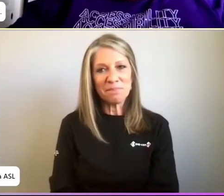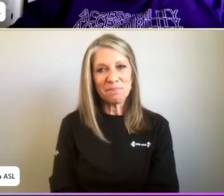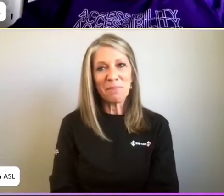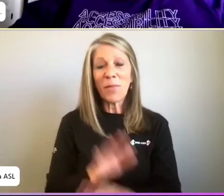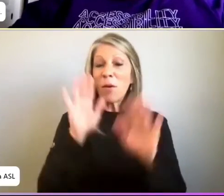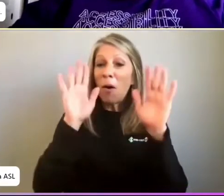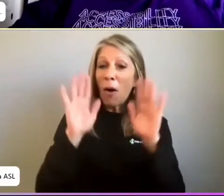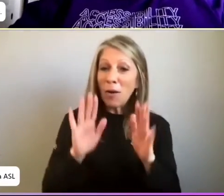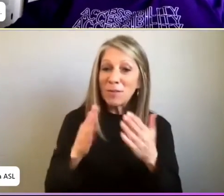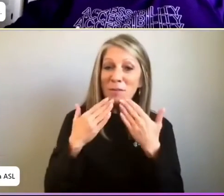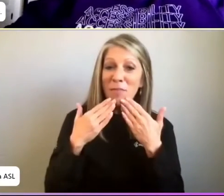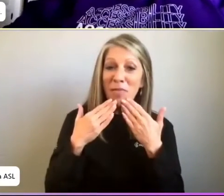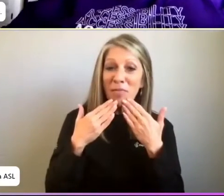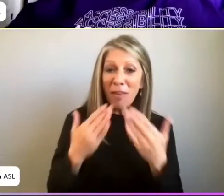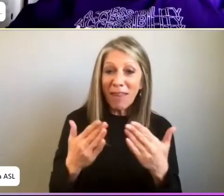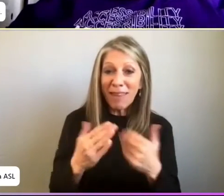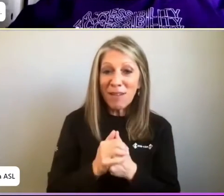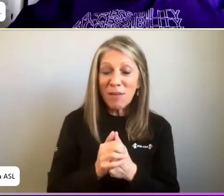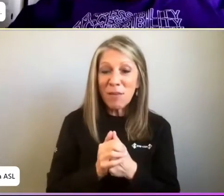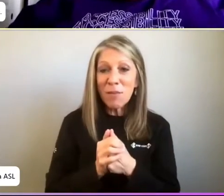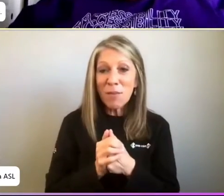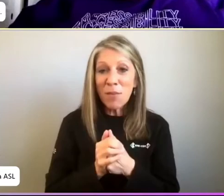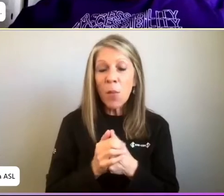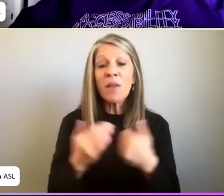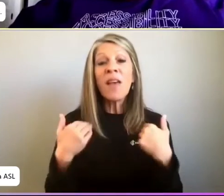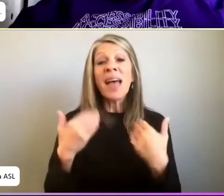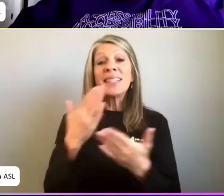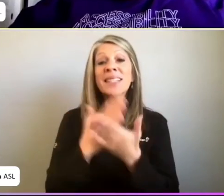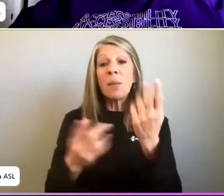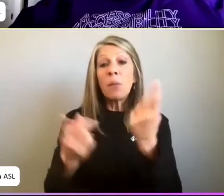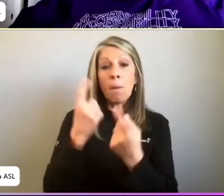be coming up shortly period